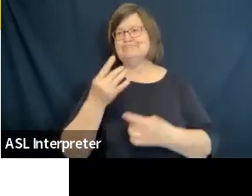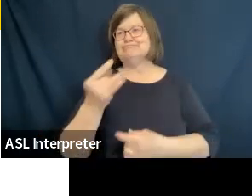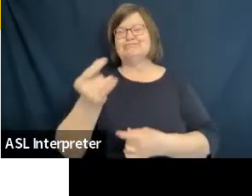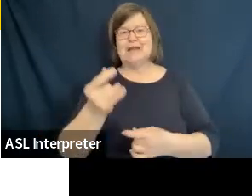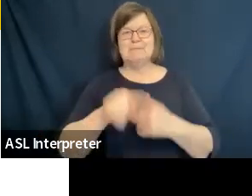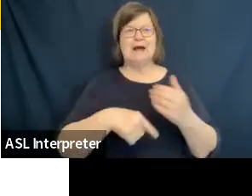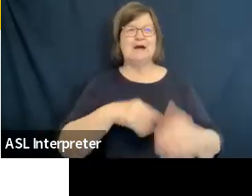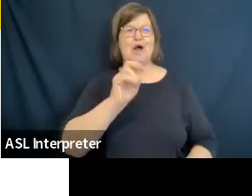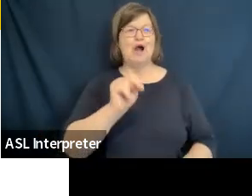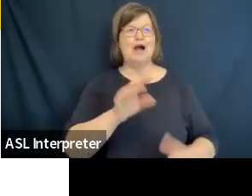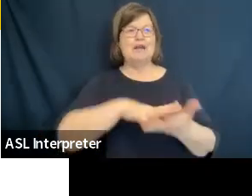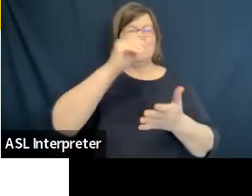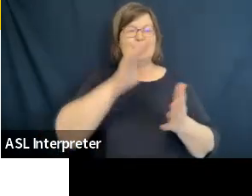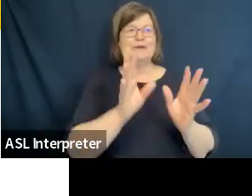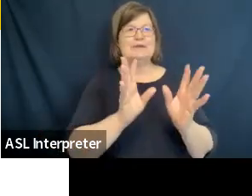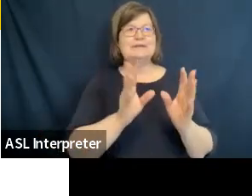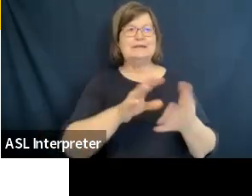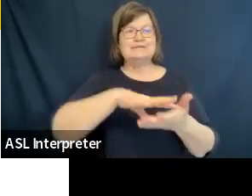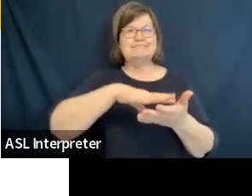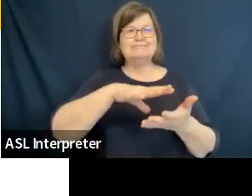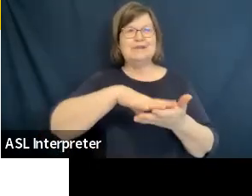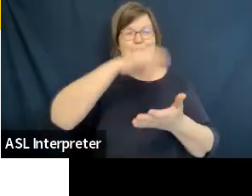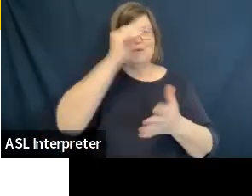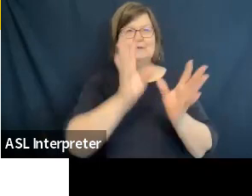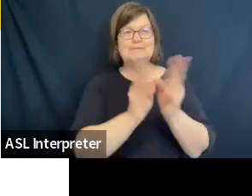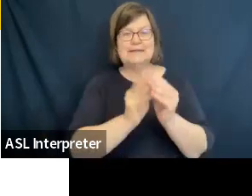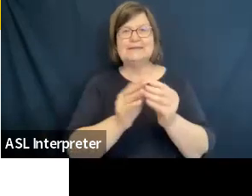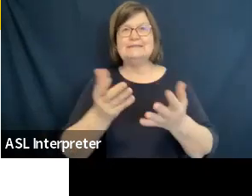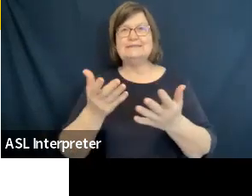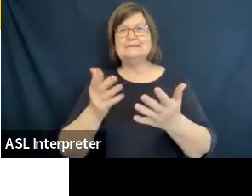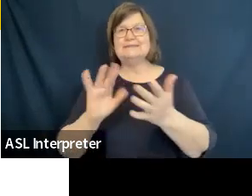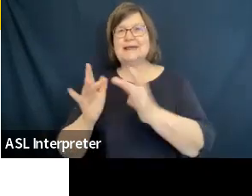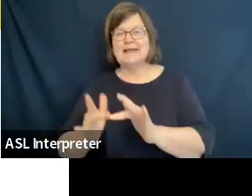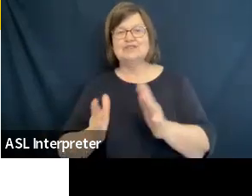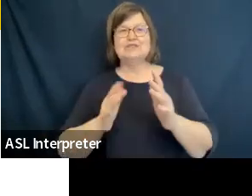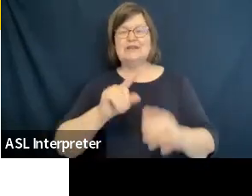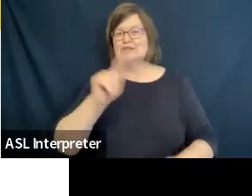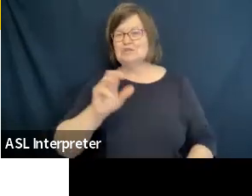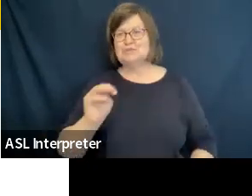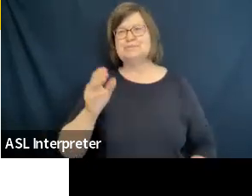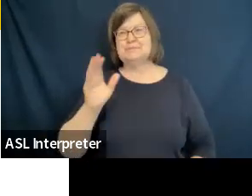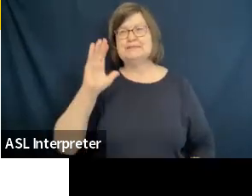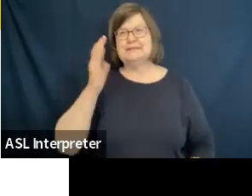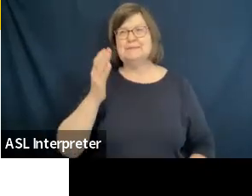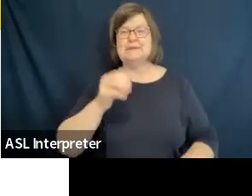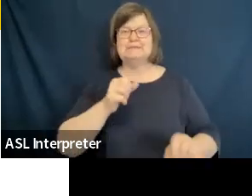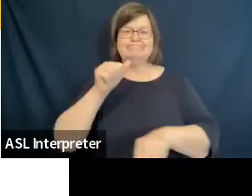online meetings, online connections, you know, Zoom is a really solid option,